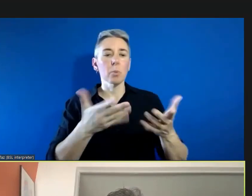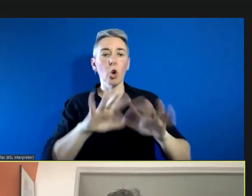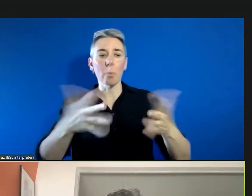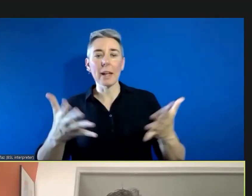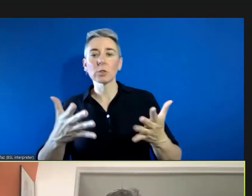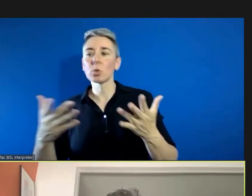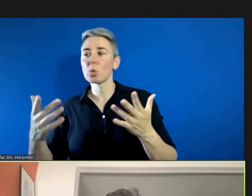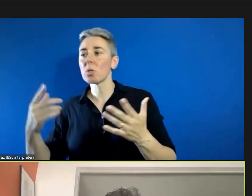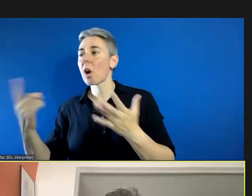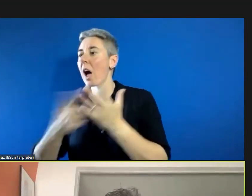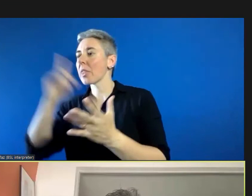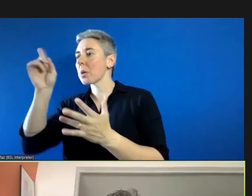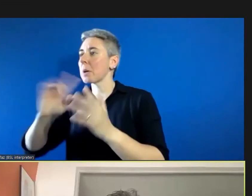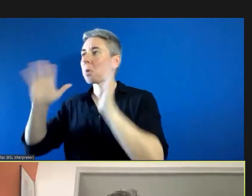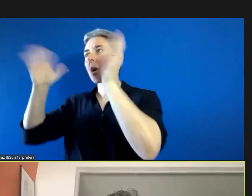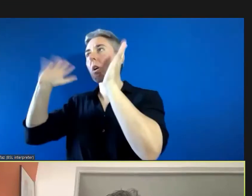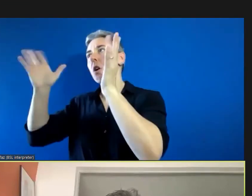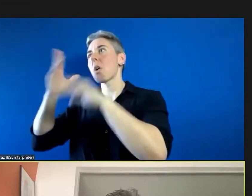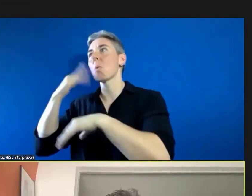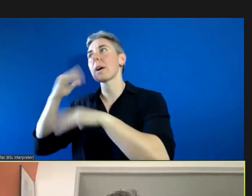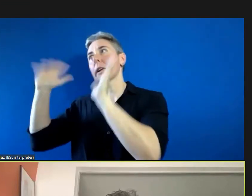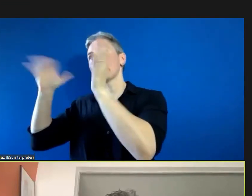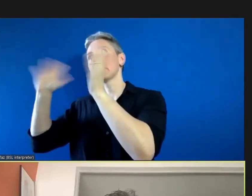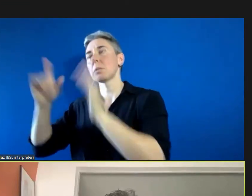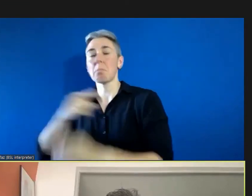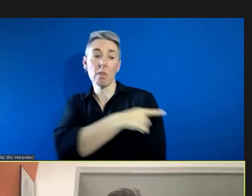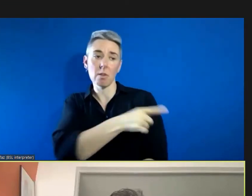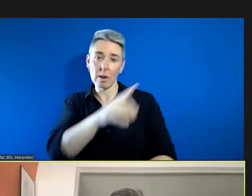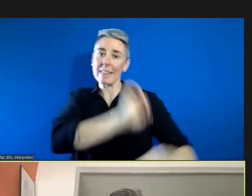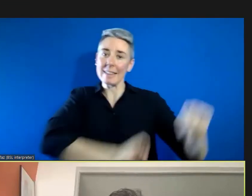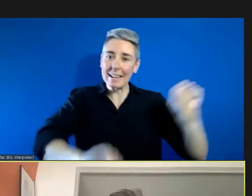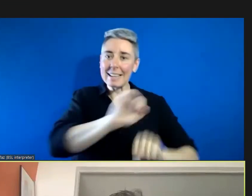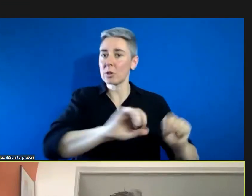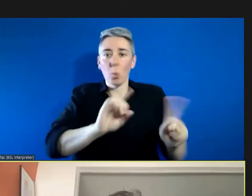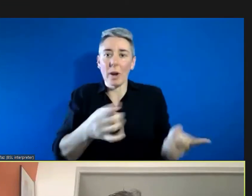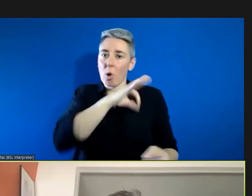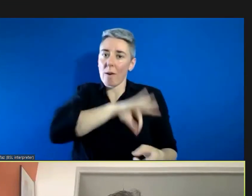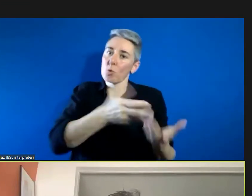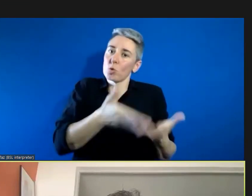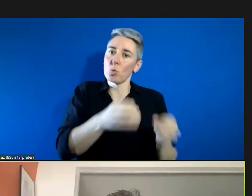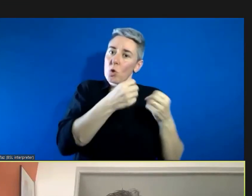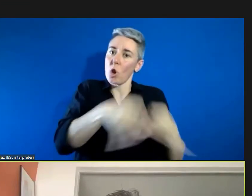So I suppose the argument, really making that clear is the business case for it is: you will